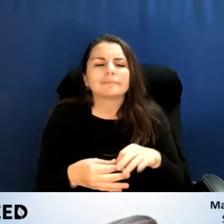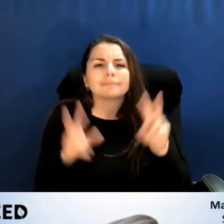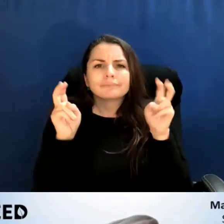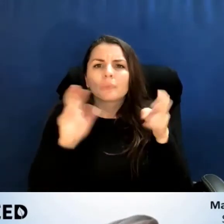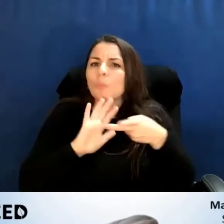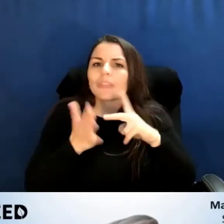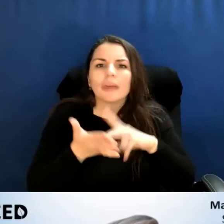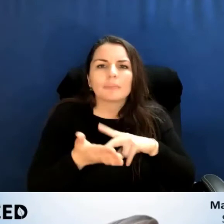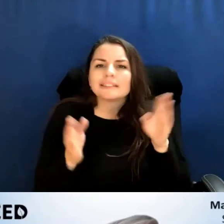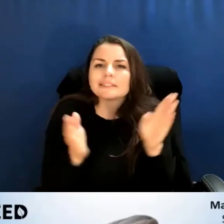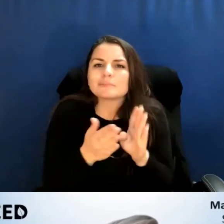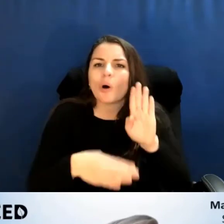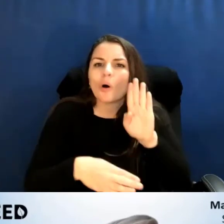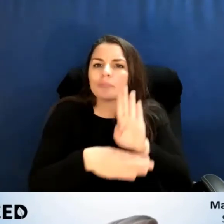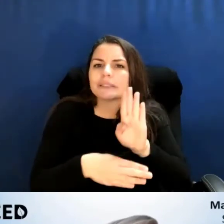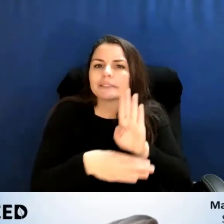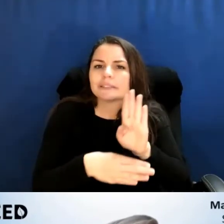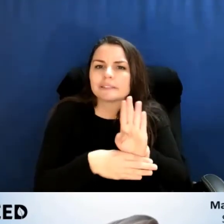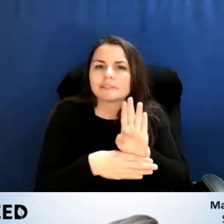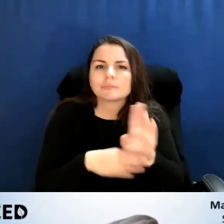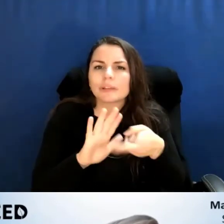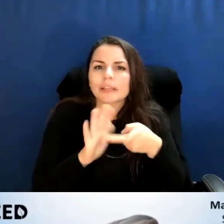Well, that definition is actually very specific.